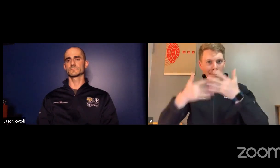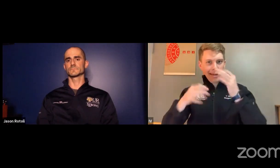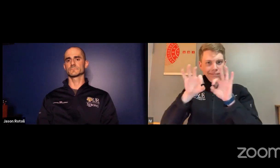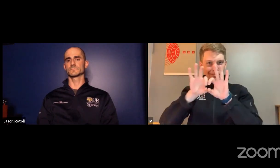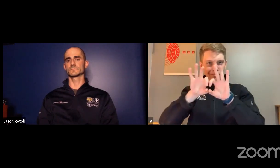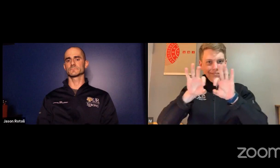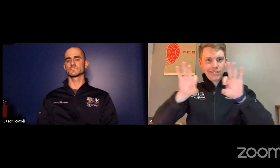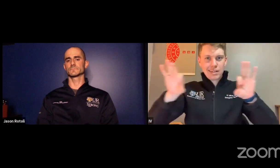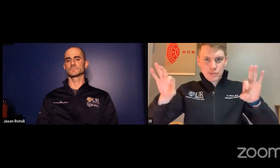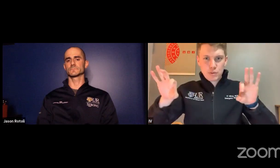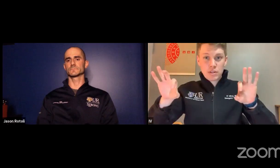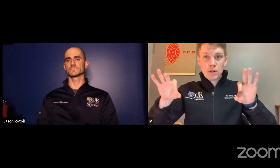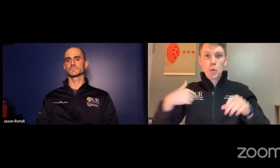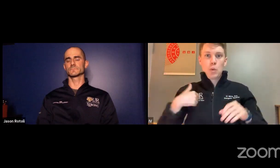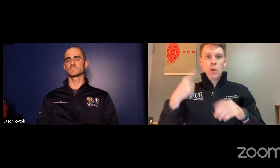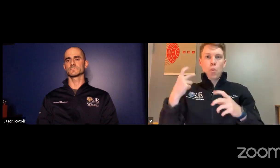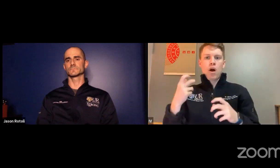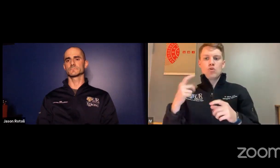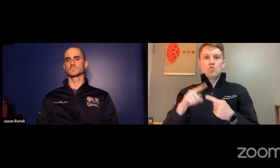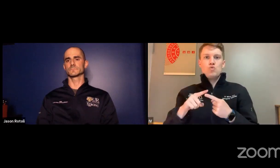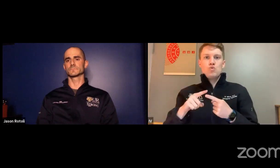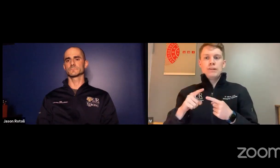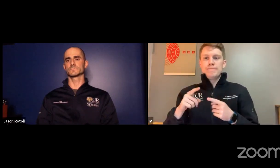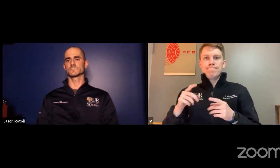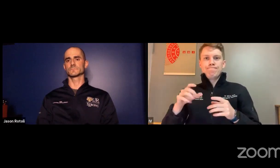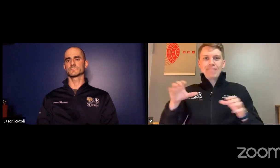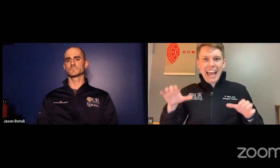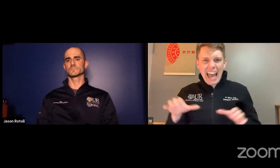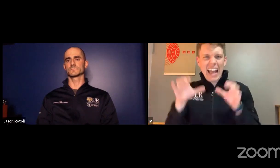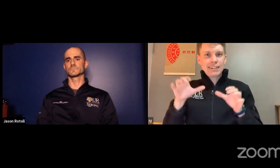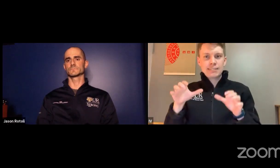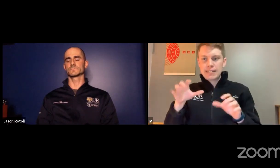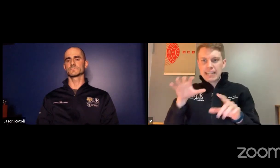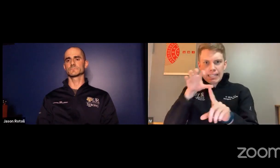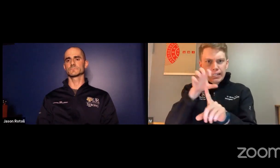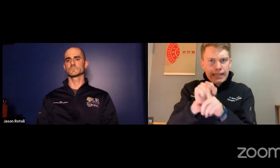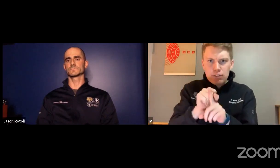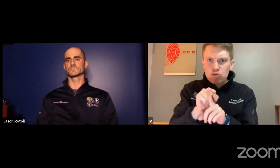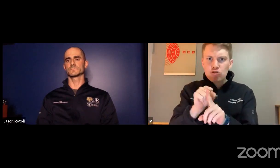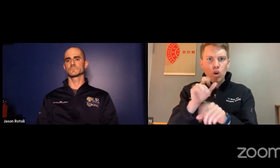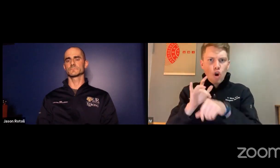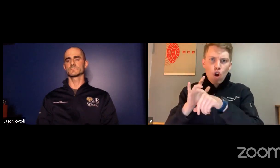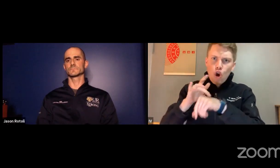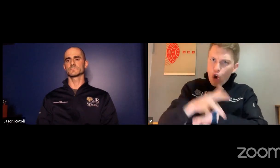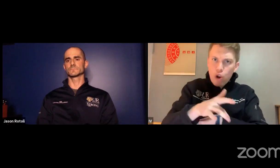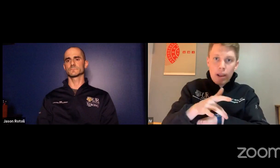could be a mild stroke. I'm sorry, 3 of the 4. Oorngs sorry, let the intsz ter back up.